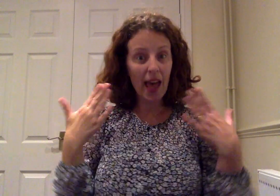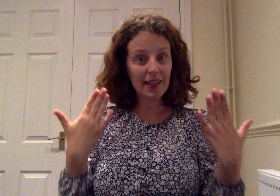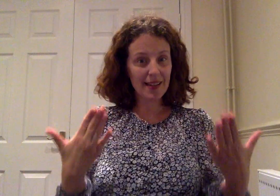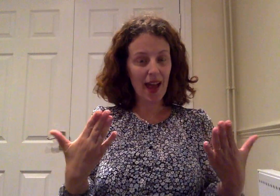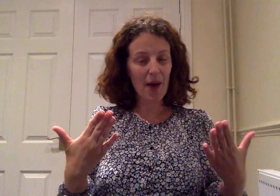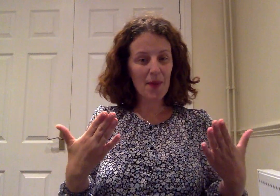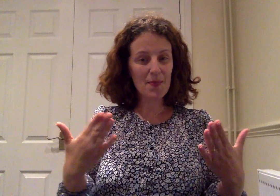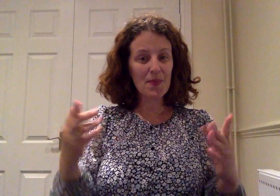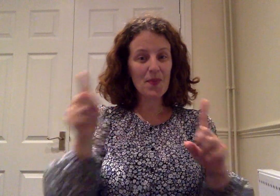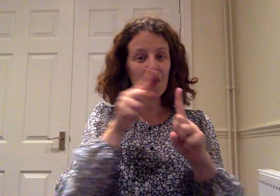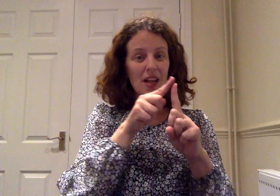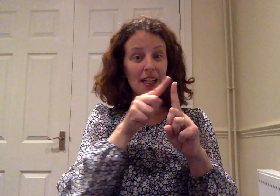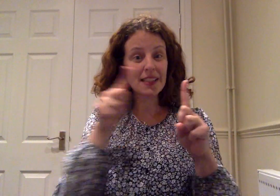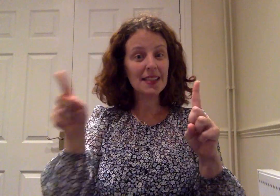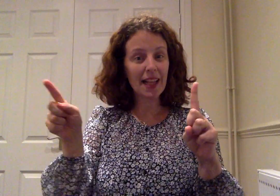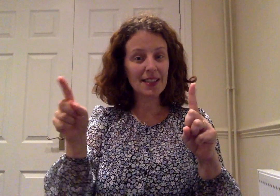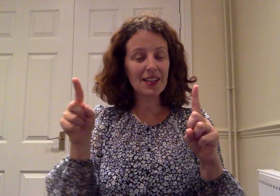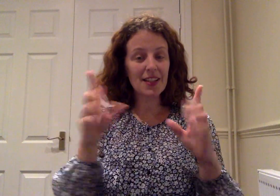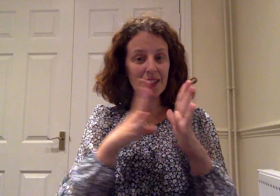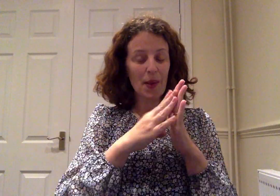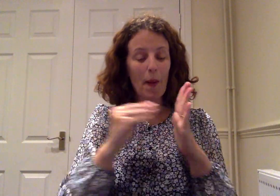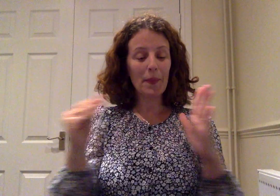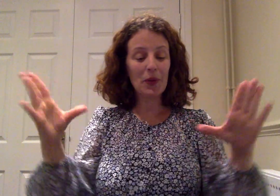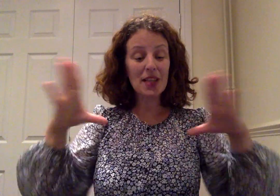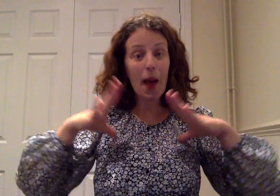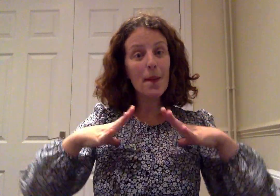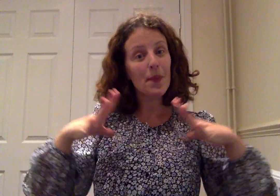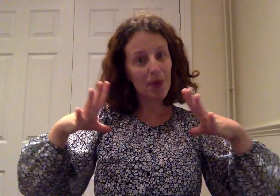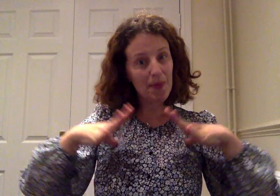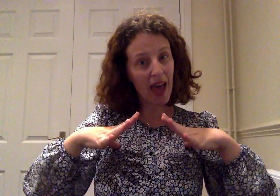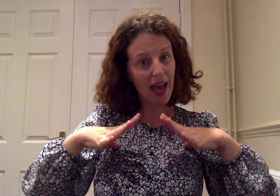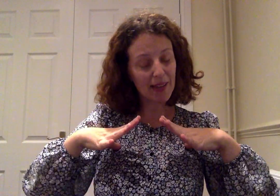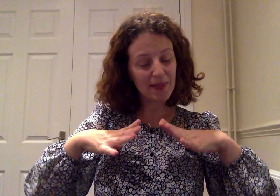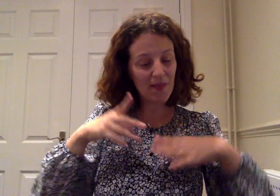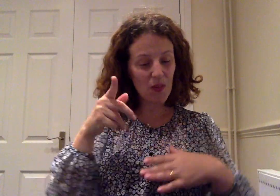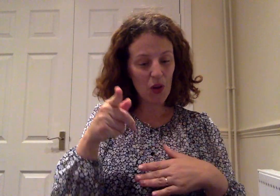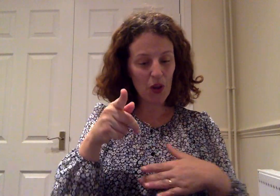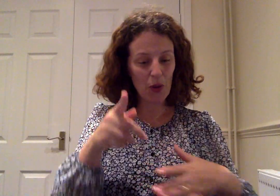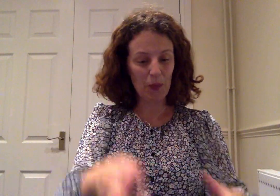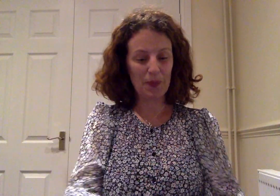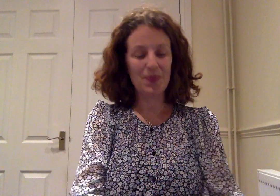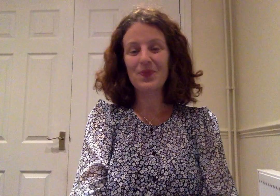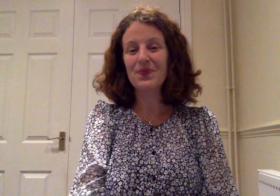Now, sentence example prepared for you.